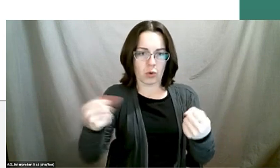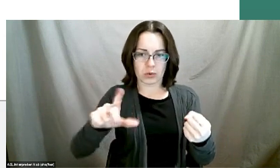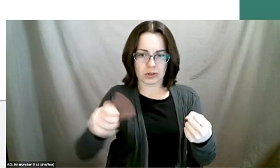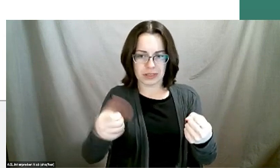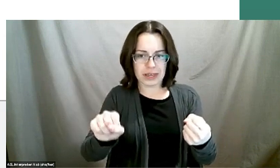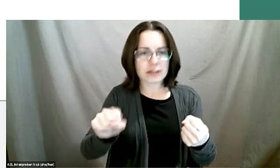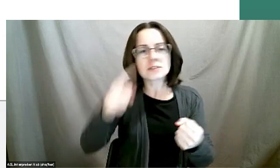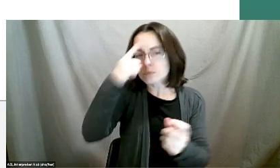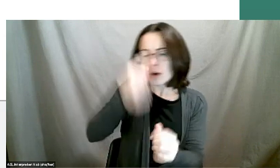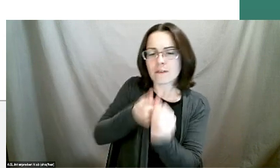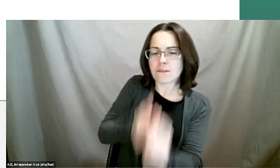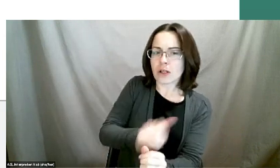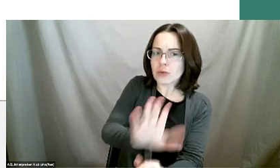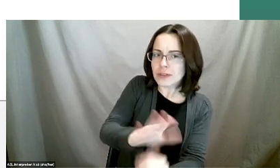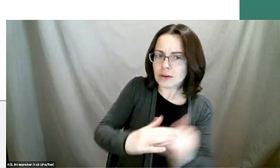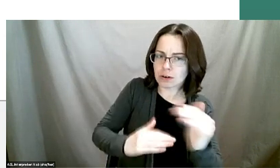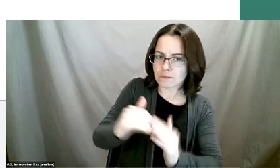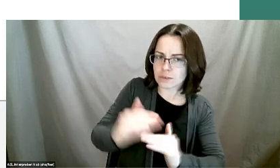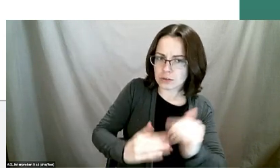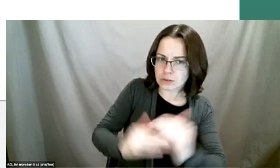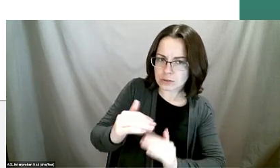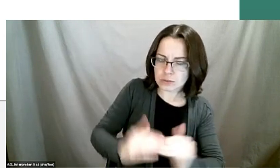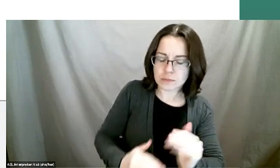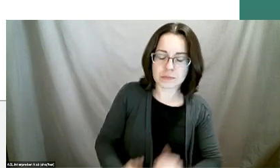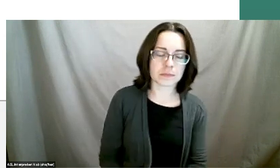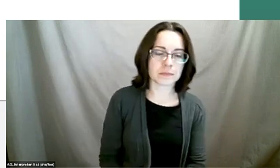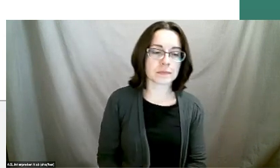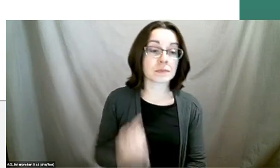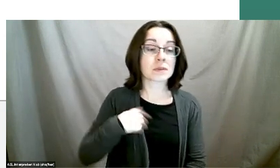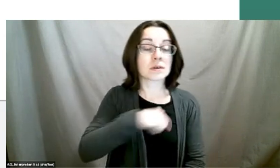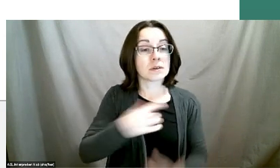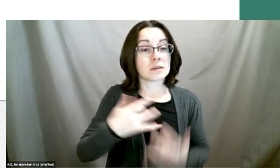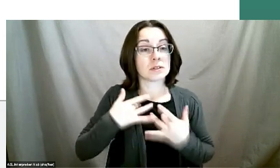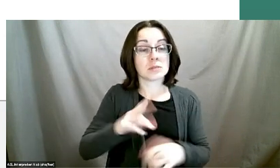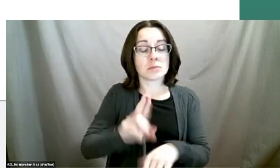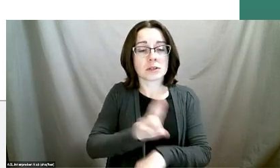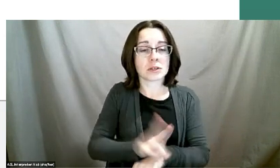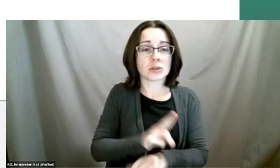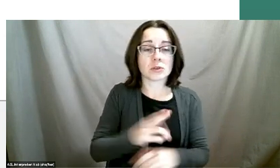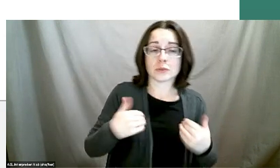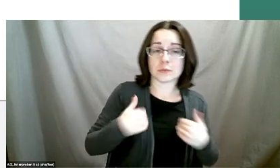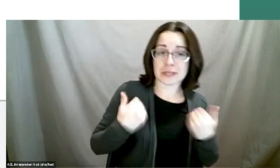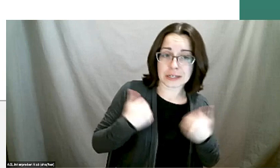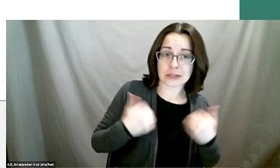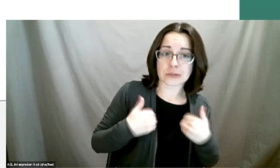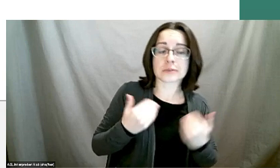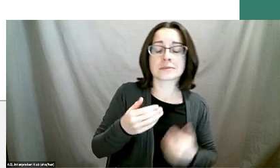we often use pediatric or adolescent speculum is to make things more comfortable. And for those patients who have